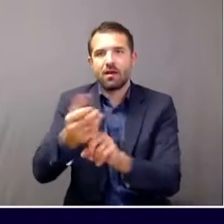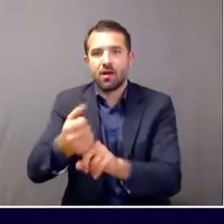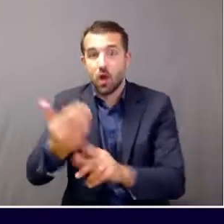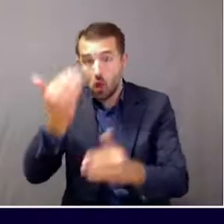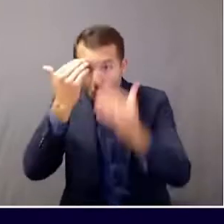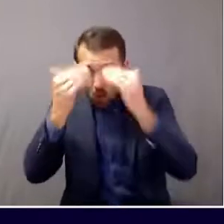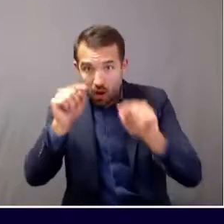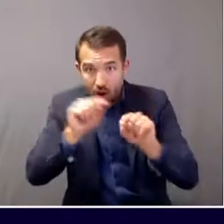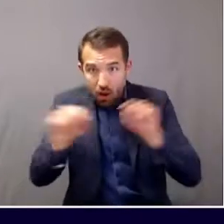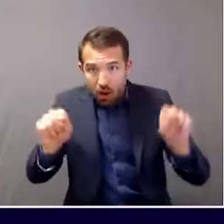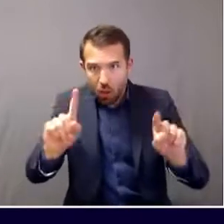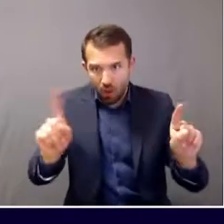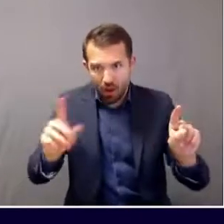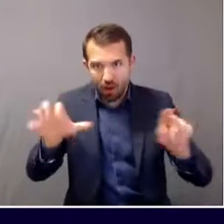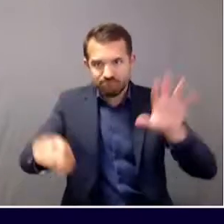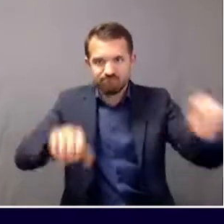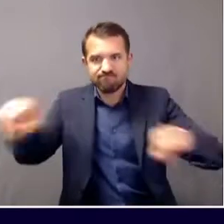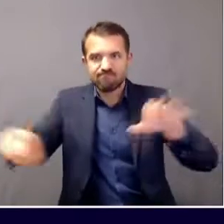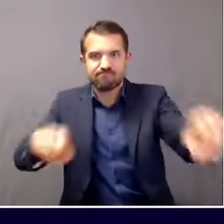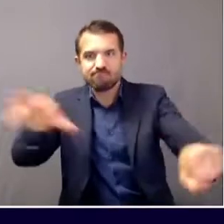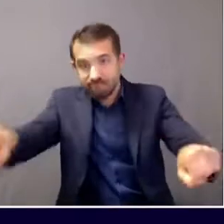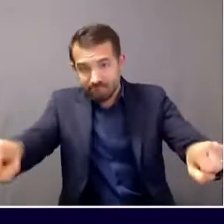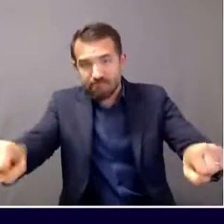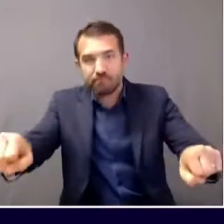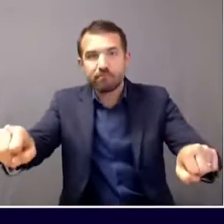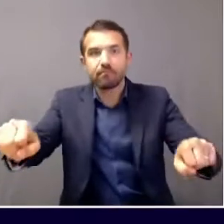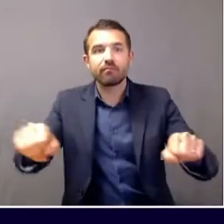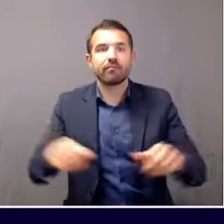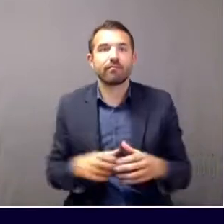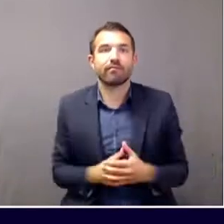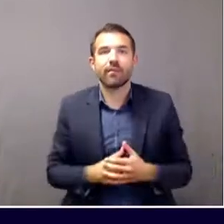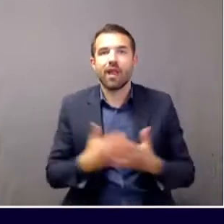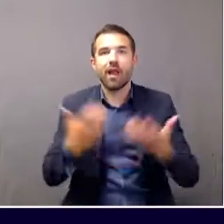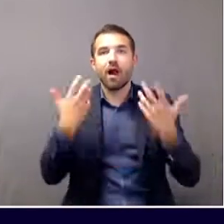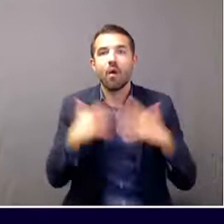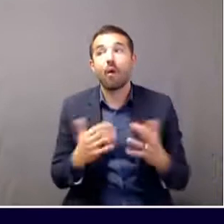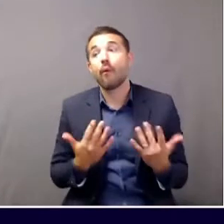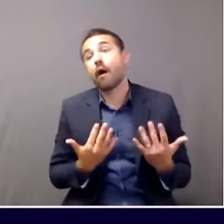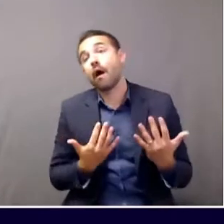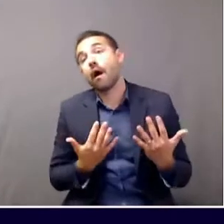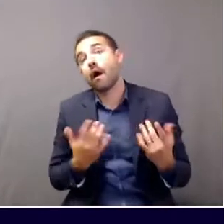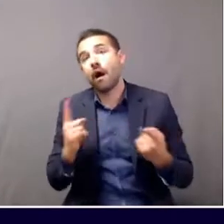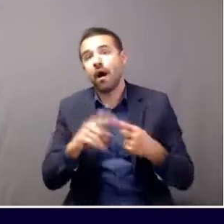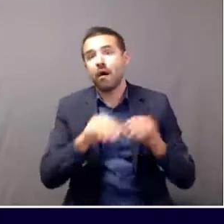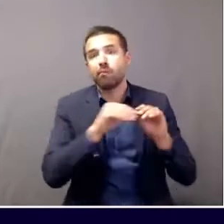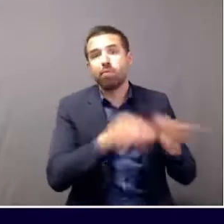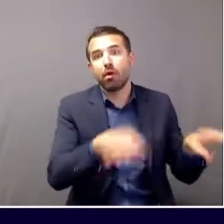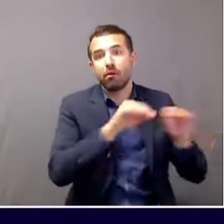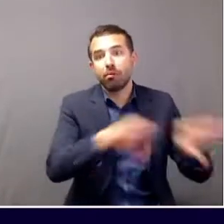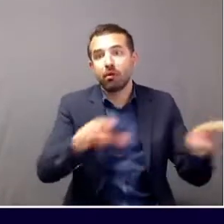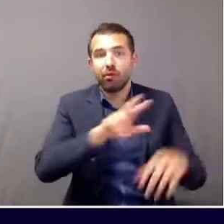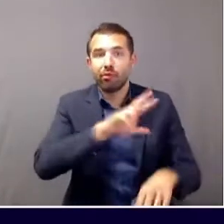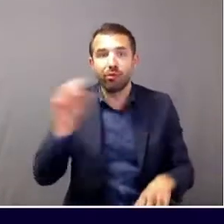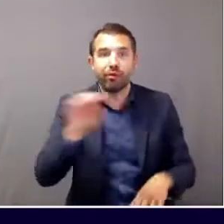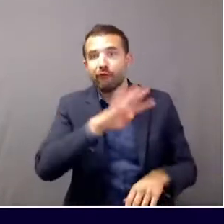long before they result in twenty or thirty cases we can